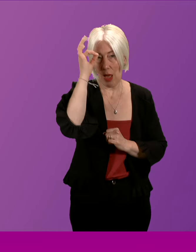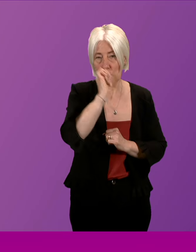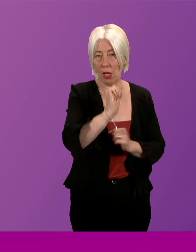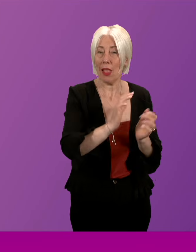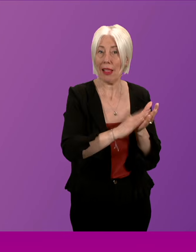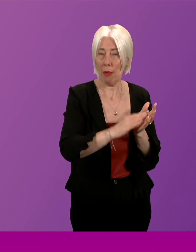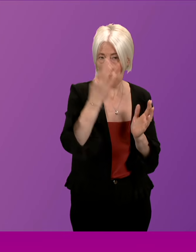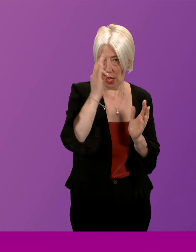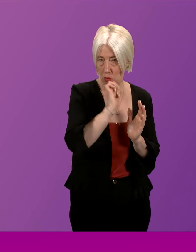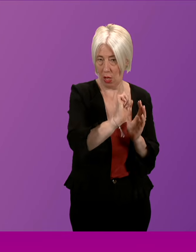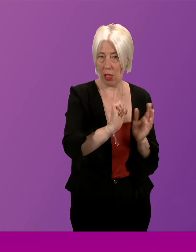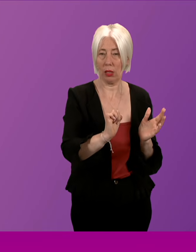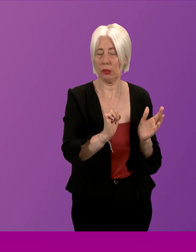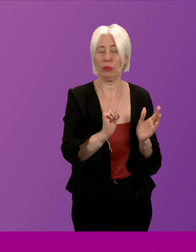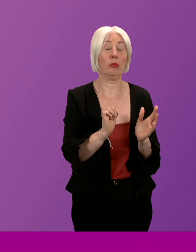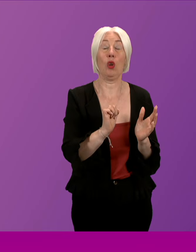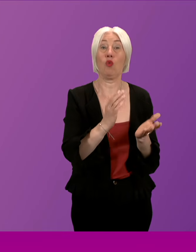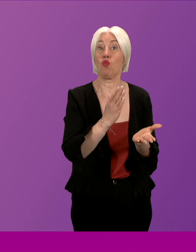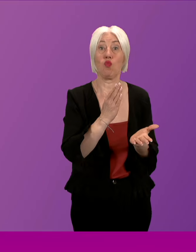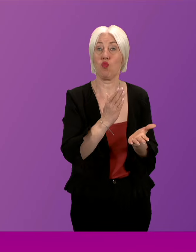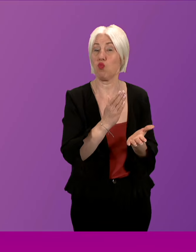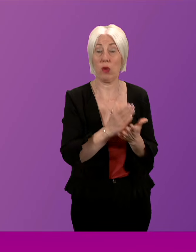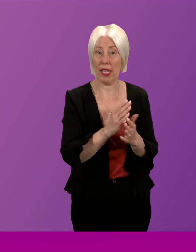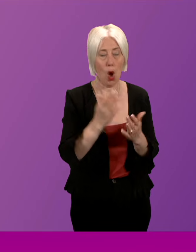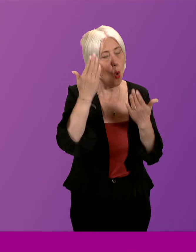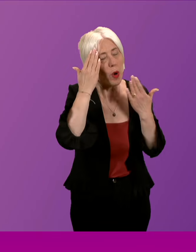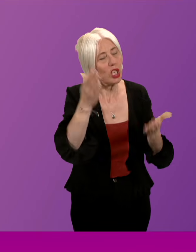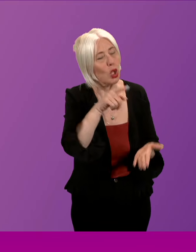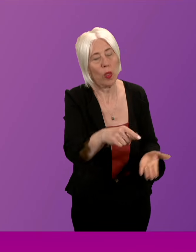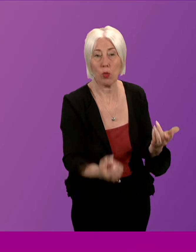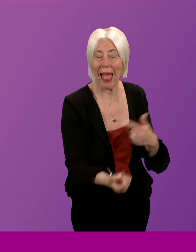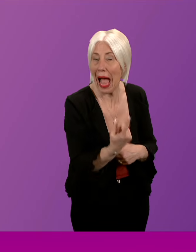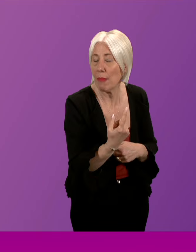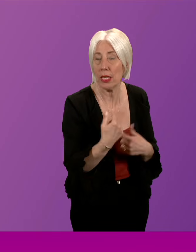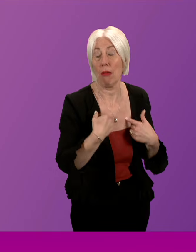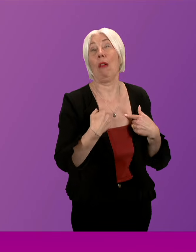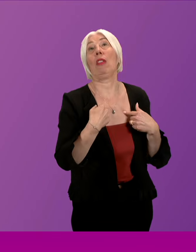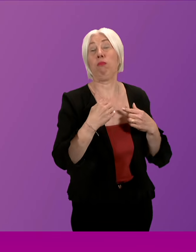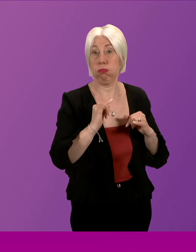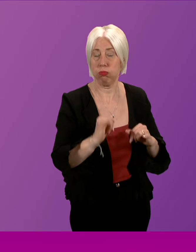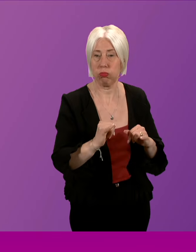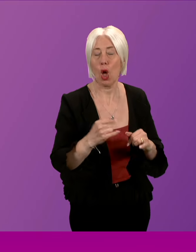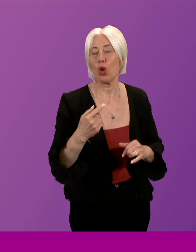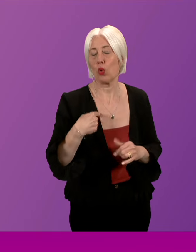dealing with an exceptional and unforeseen event. At my request, the Deputy First Minister